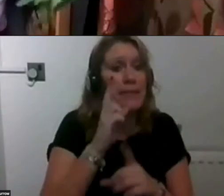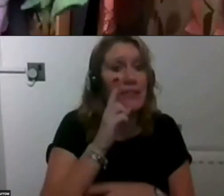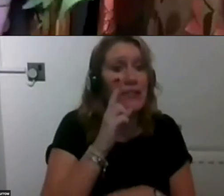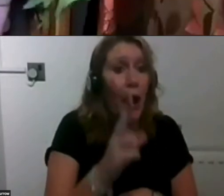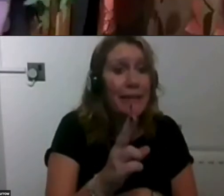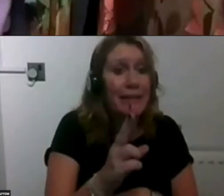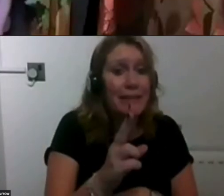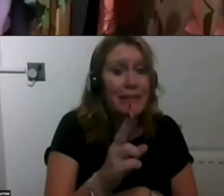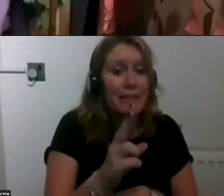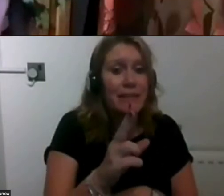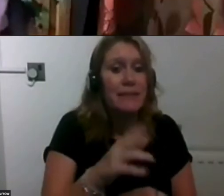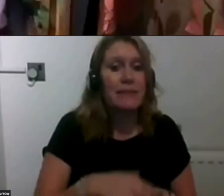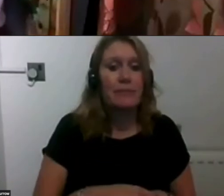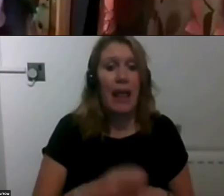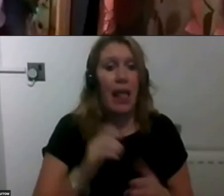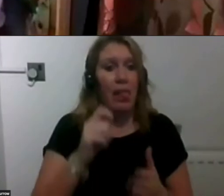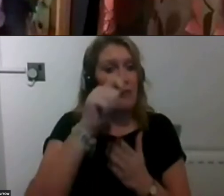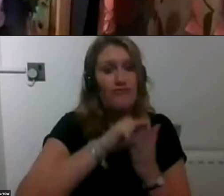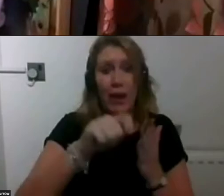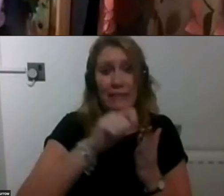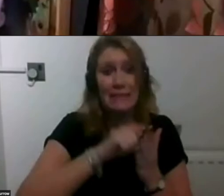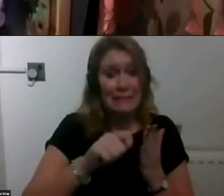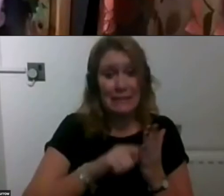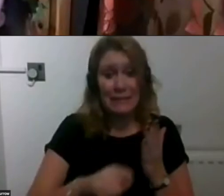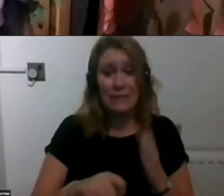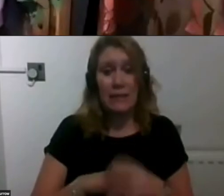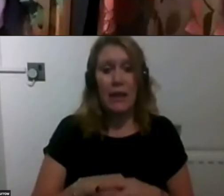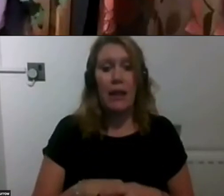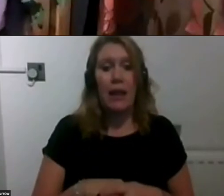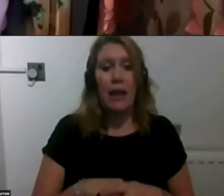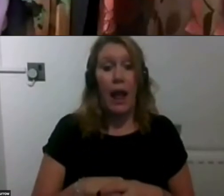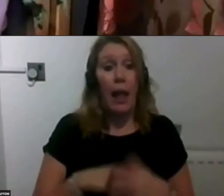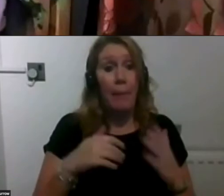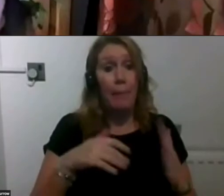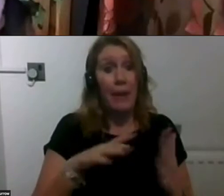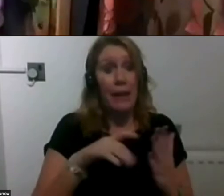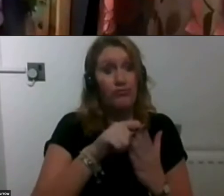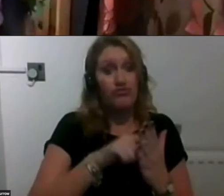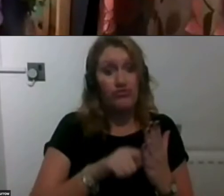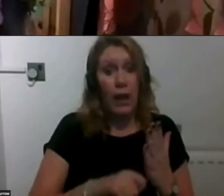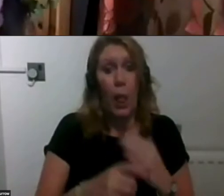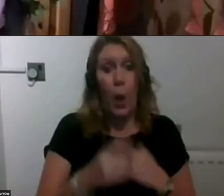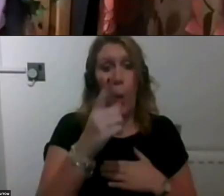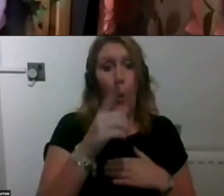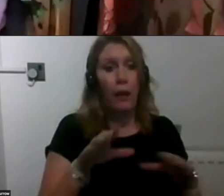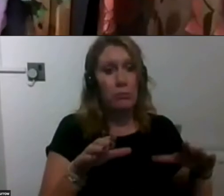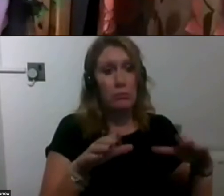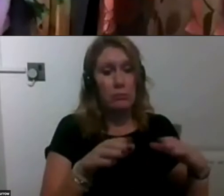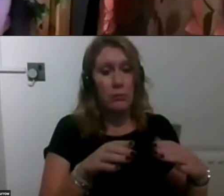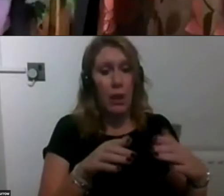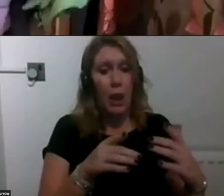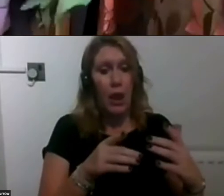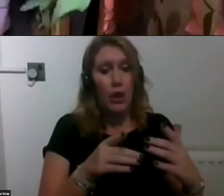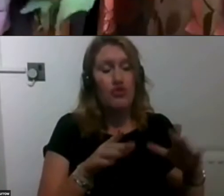writings. One of them was by a group of clerics as they rode through a forest. I